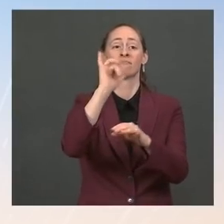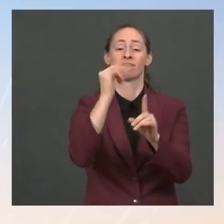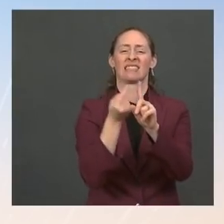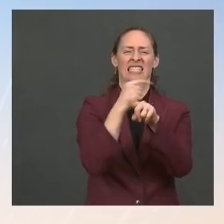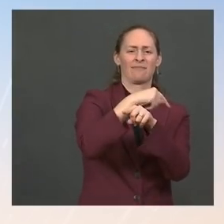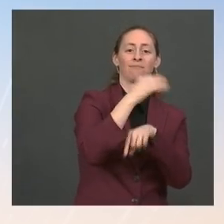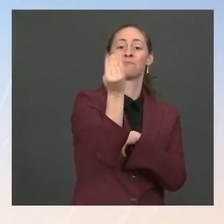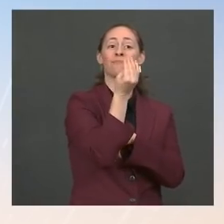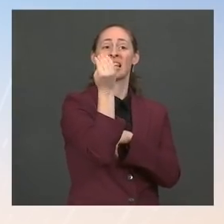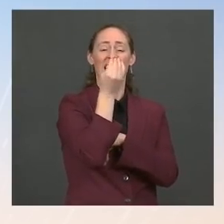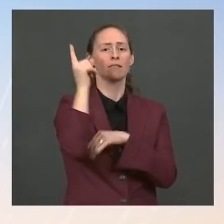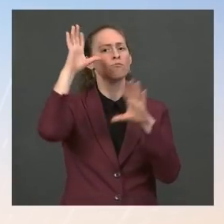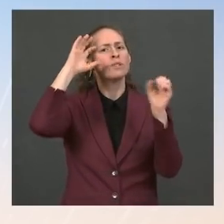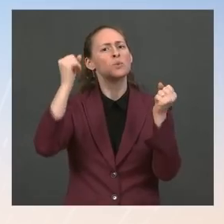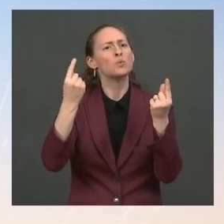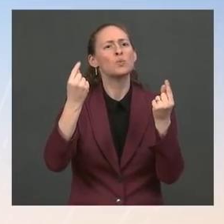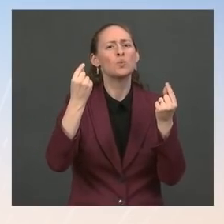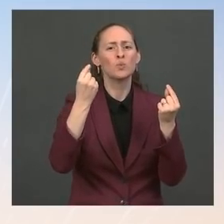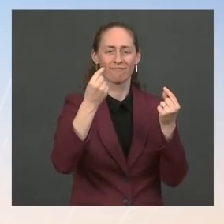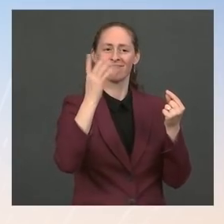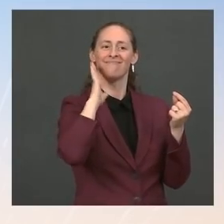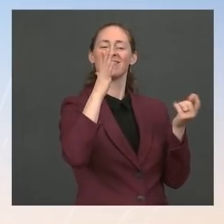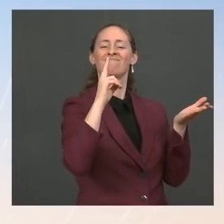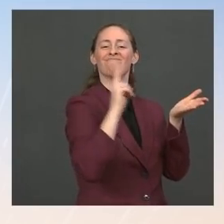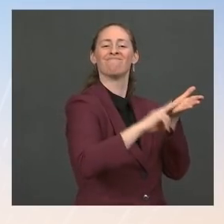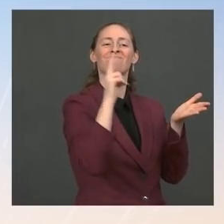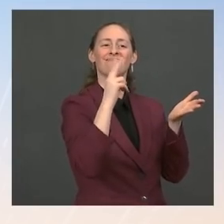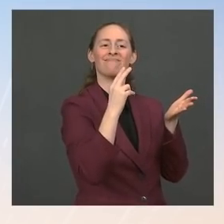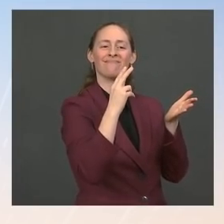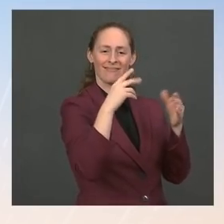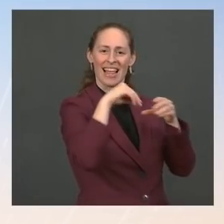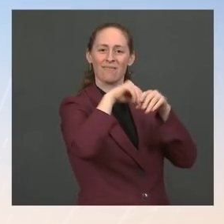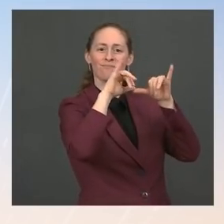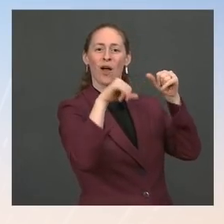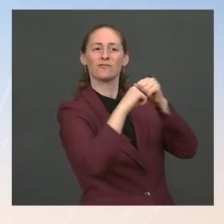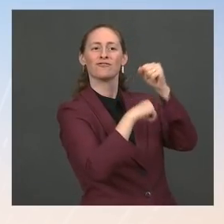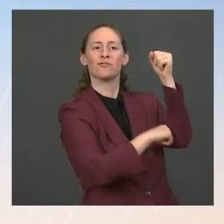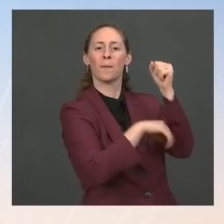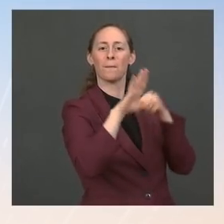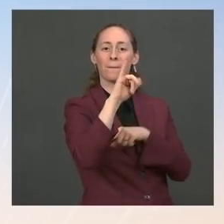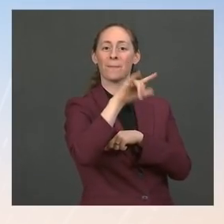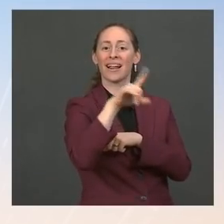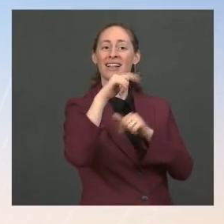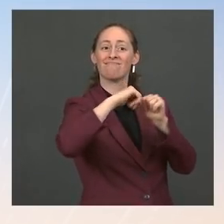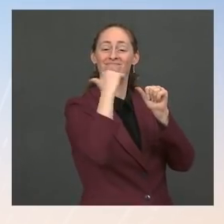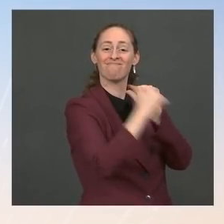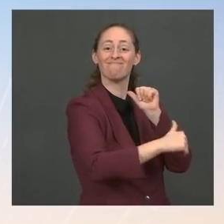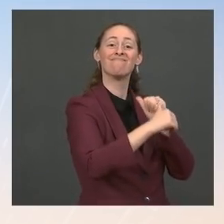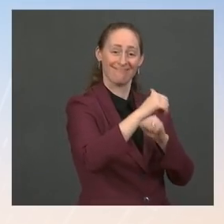who helped write the historic bill and a diverse group of leaders who fought for its passage -- governors and mayors of both parties,